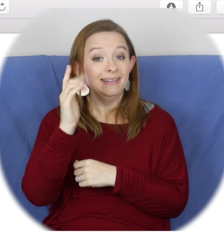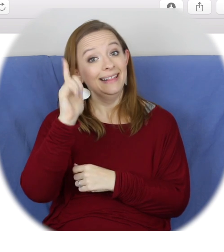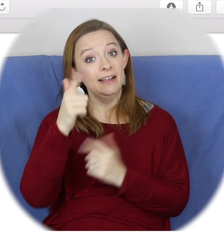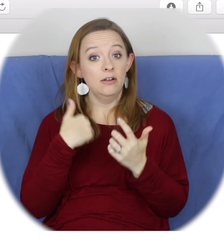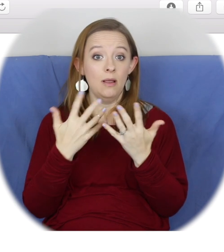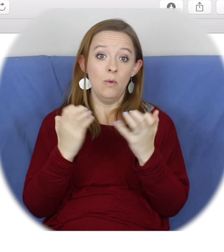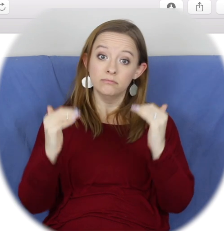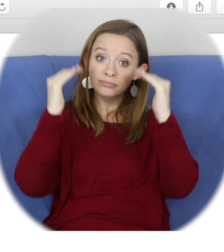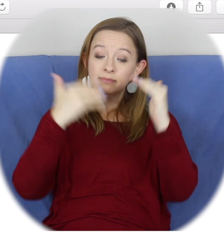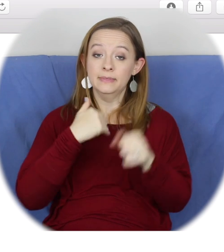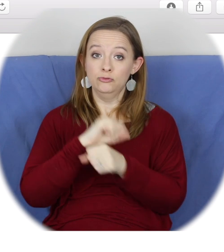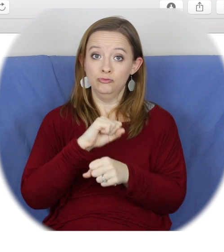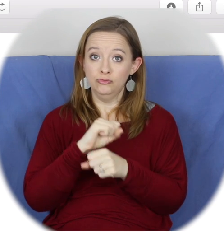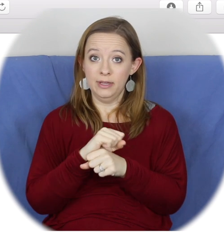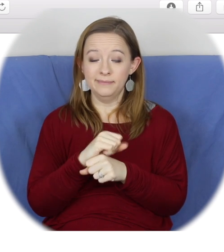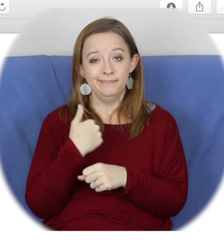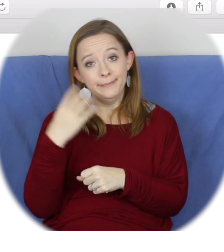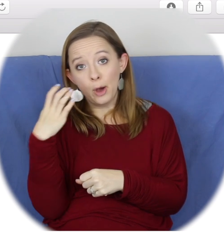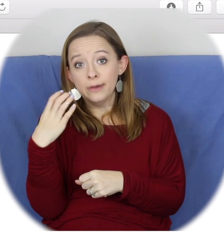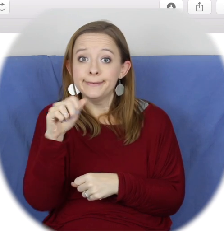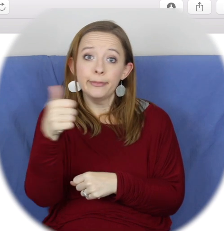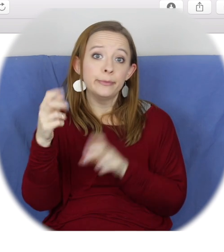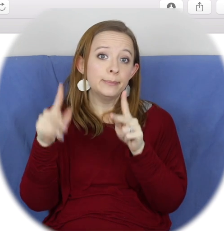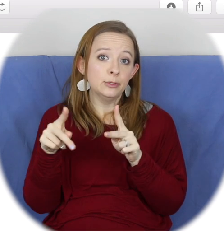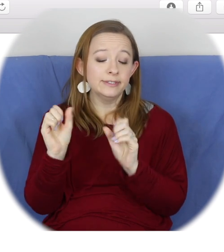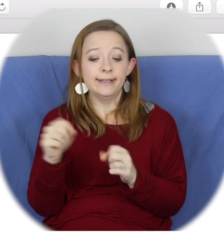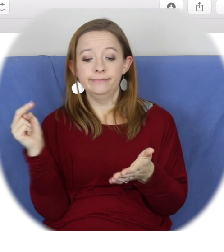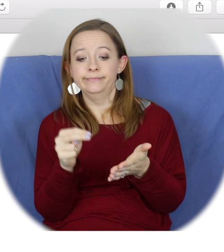If I want to go up for promotion at my job, my boss or anybody else can see